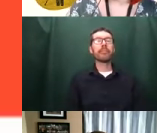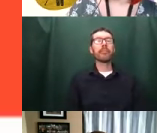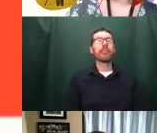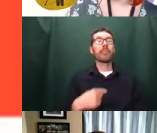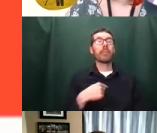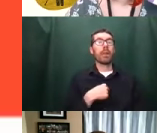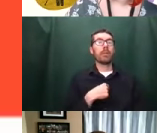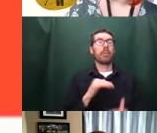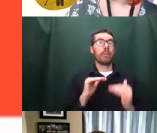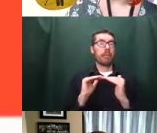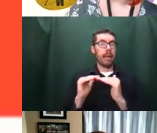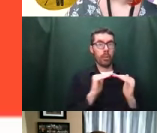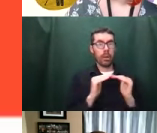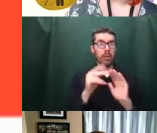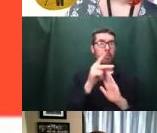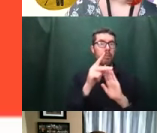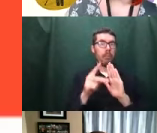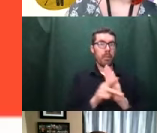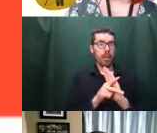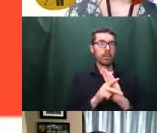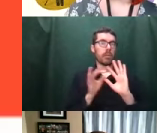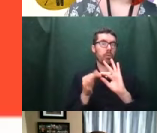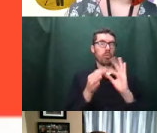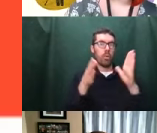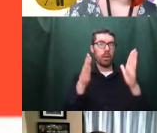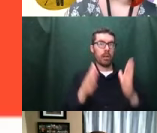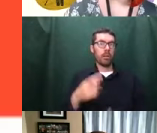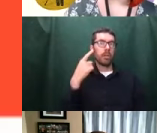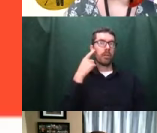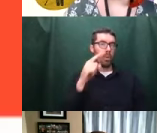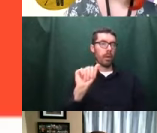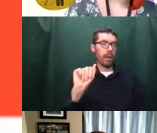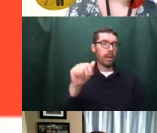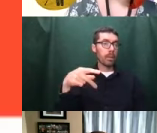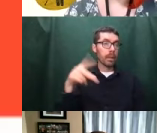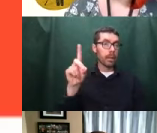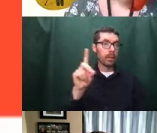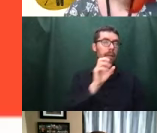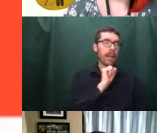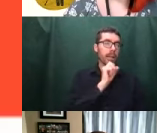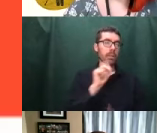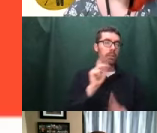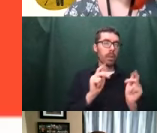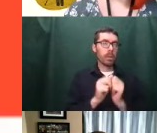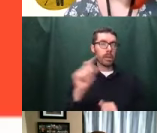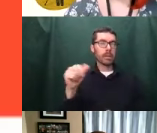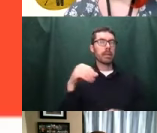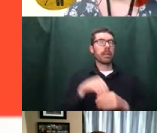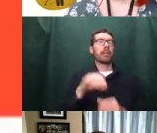for, um, aging in people with disabilities in Clackamas County and I'm gonna hand it over to Erin.